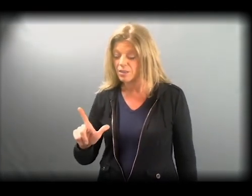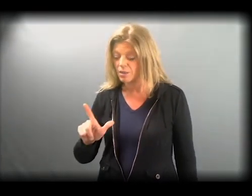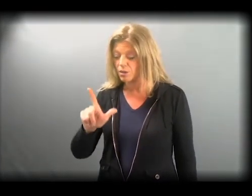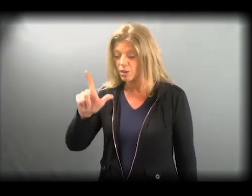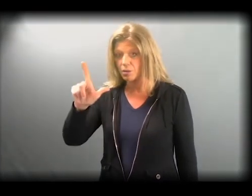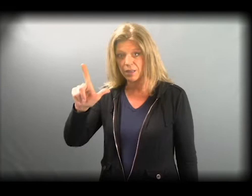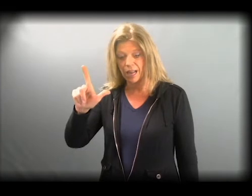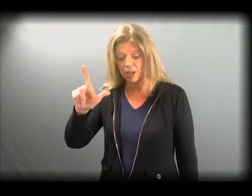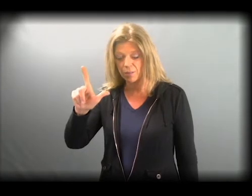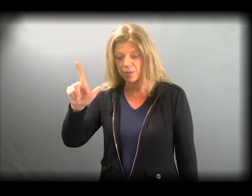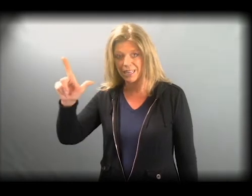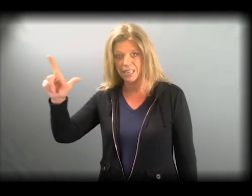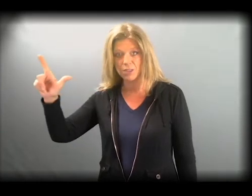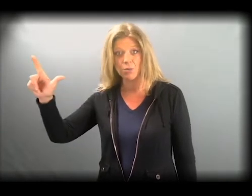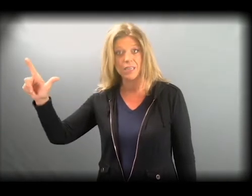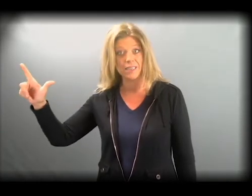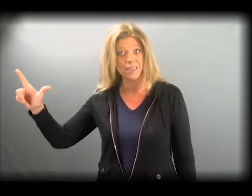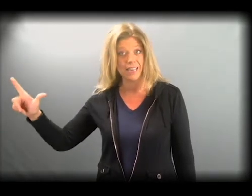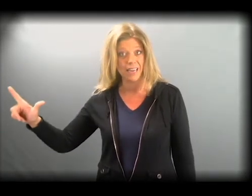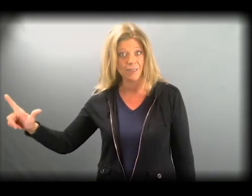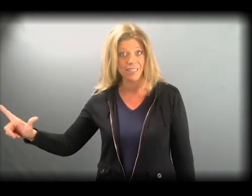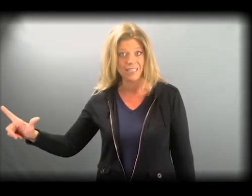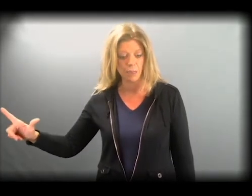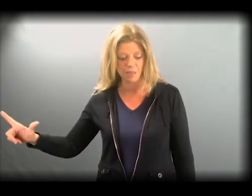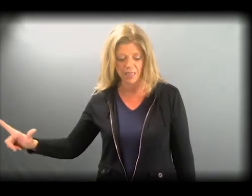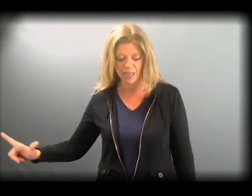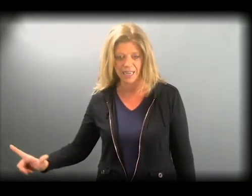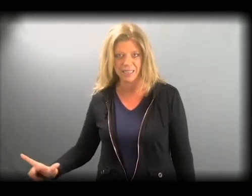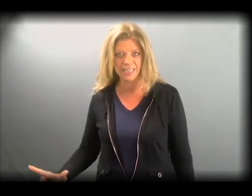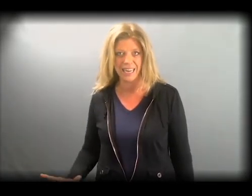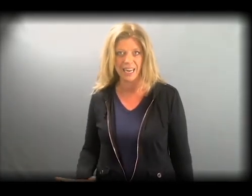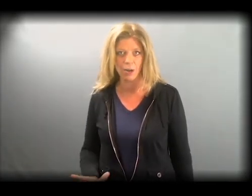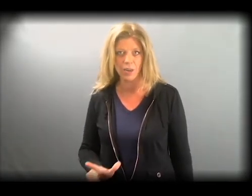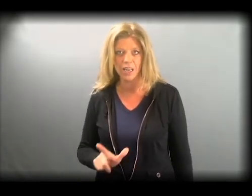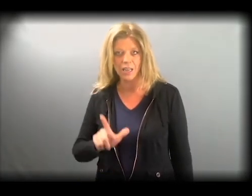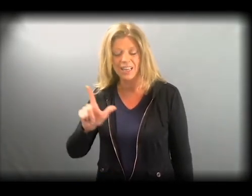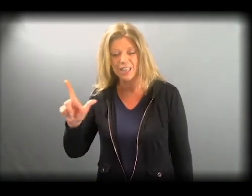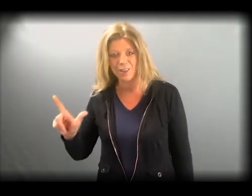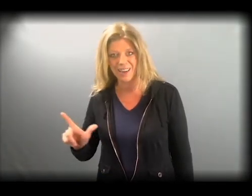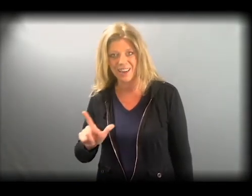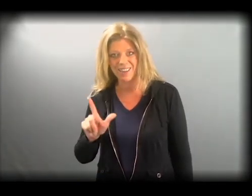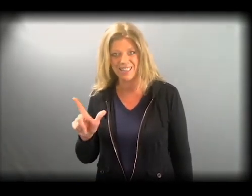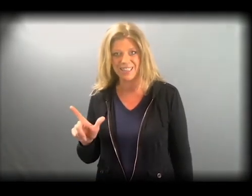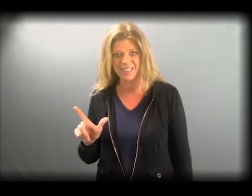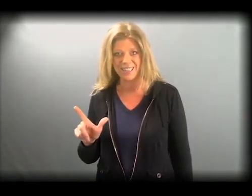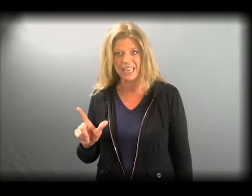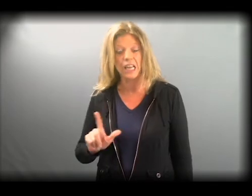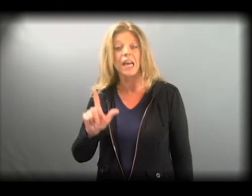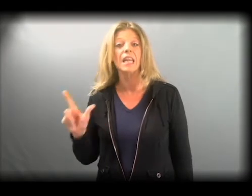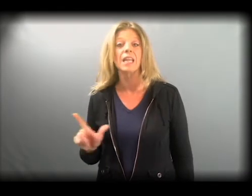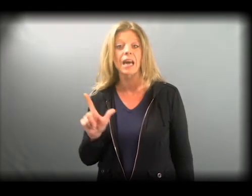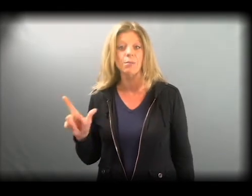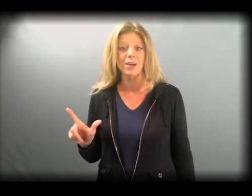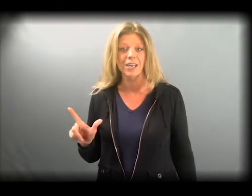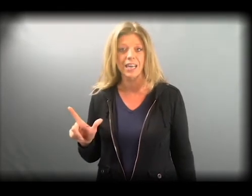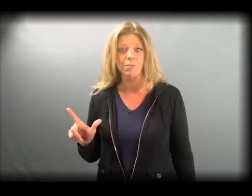The circle goes up and towards the side of the same side, down, and around. LIBRARY